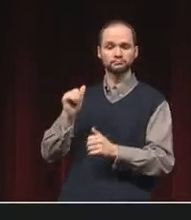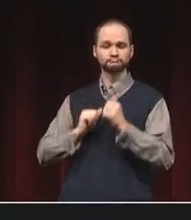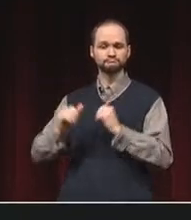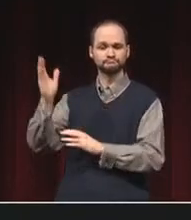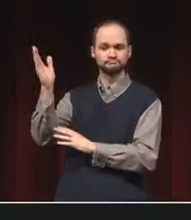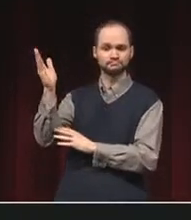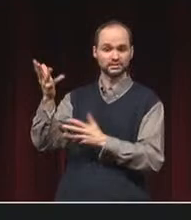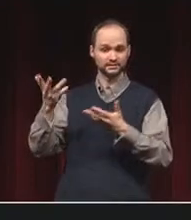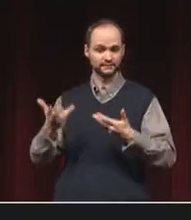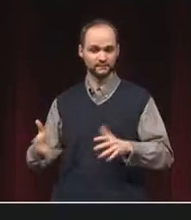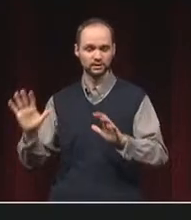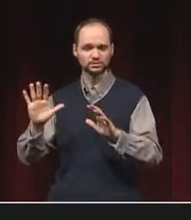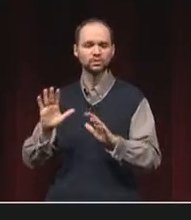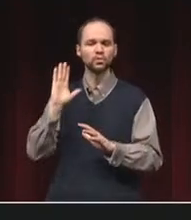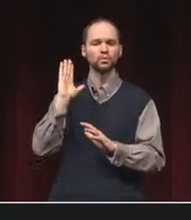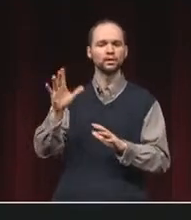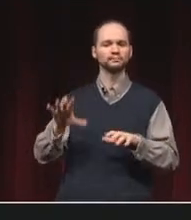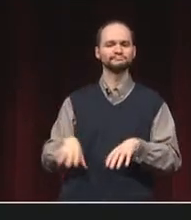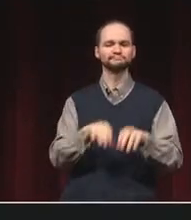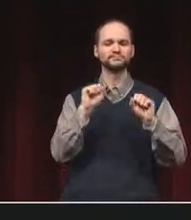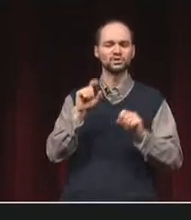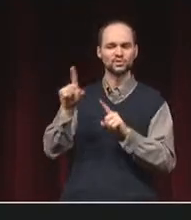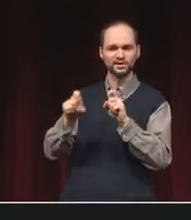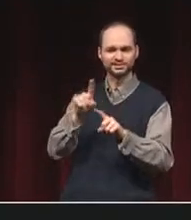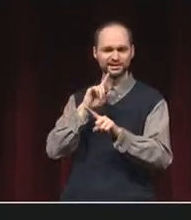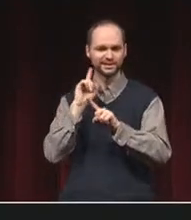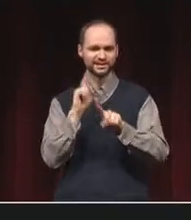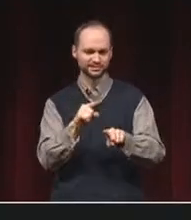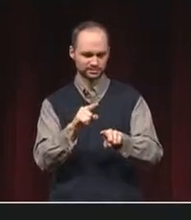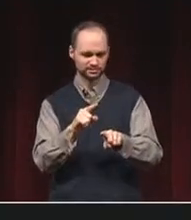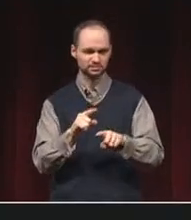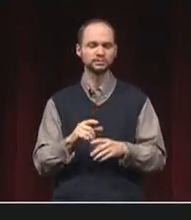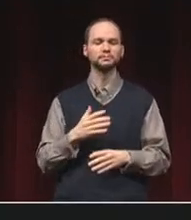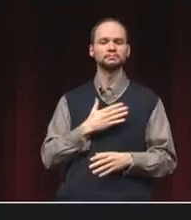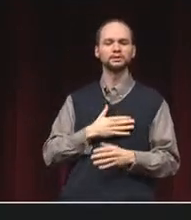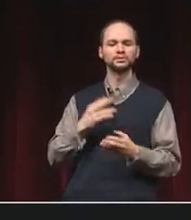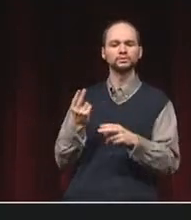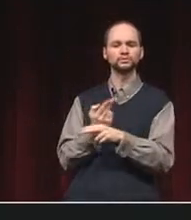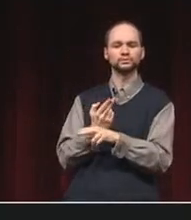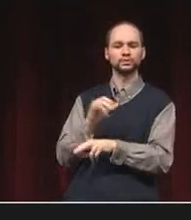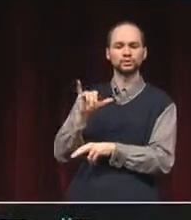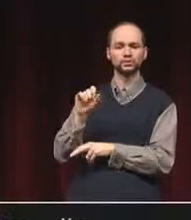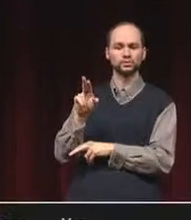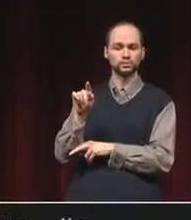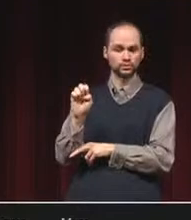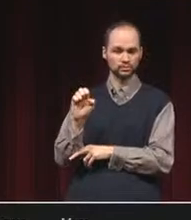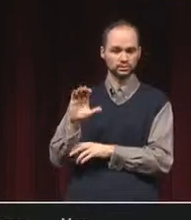her. She please, write your questions in the YouTube chat box. We have a National Archives